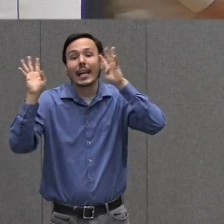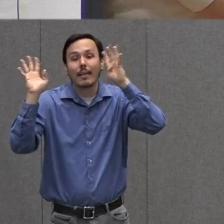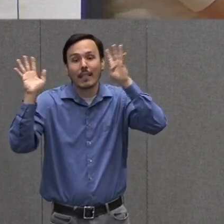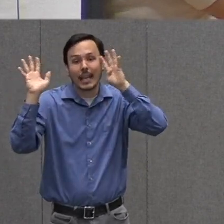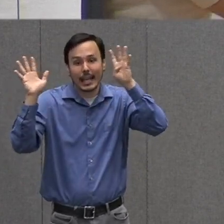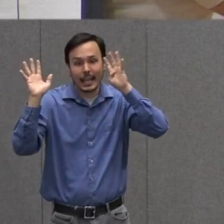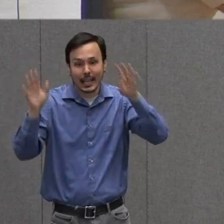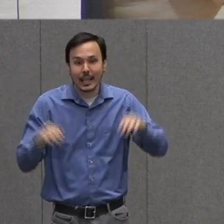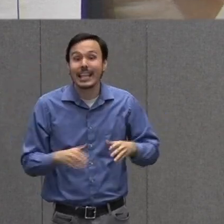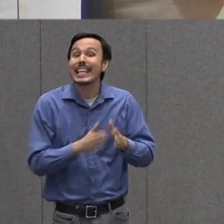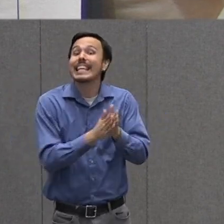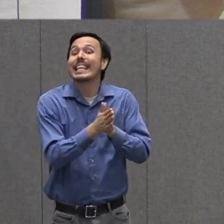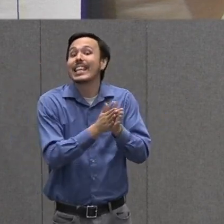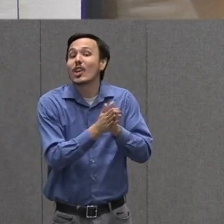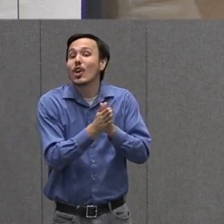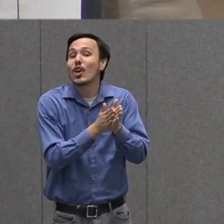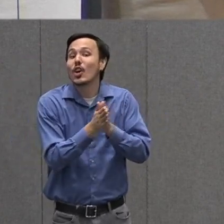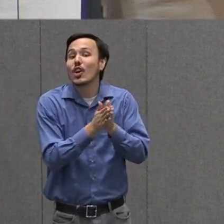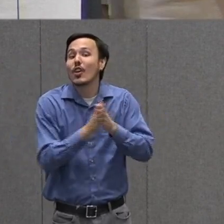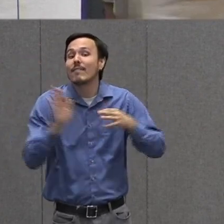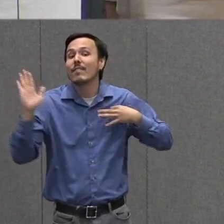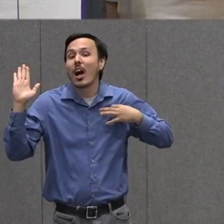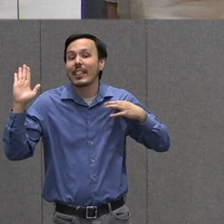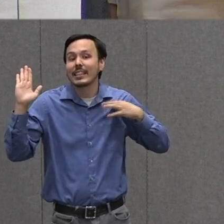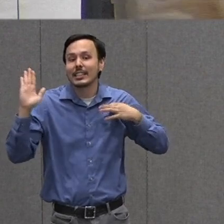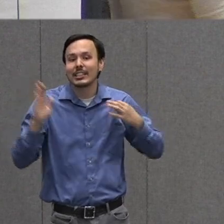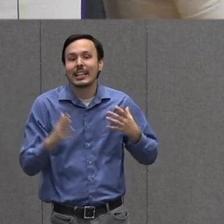eager volunteers help fearlessly,